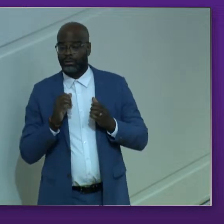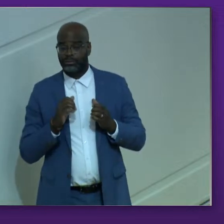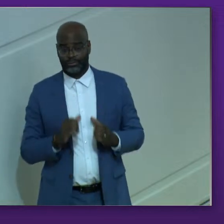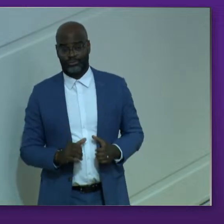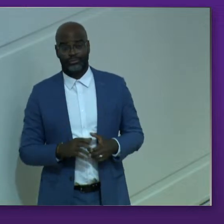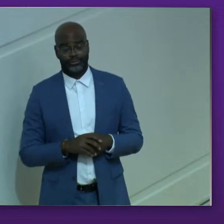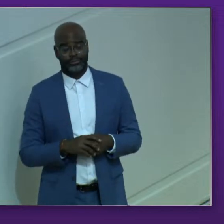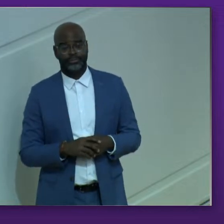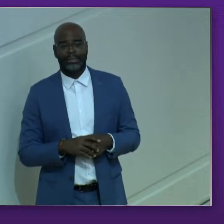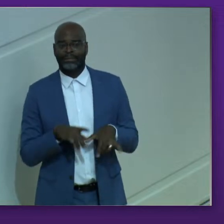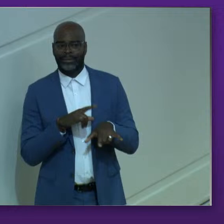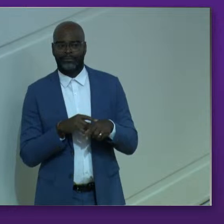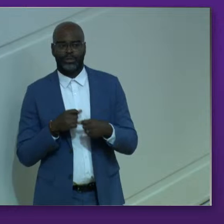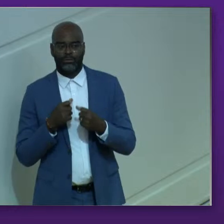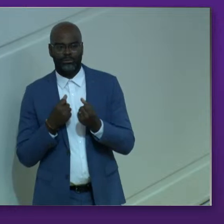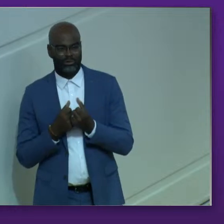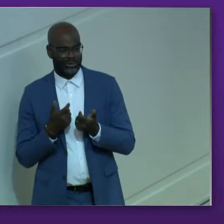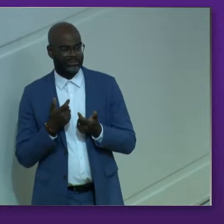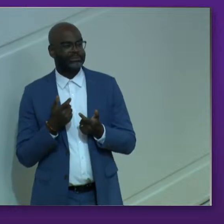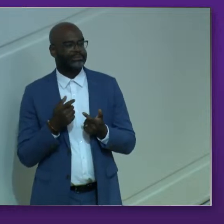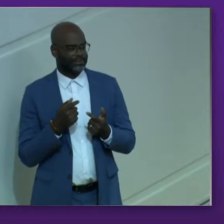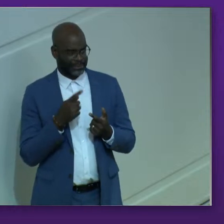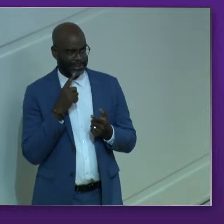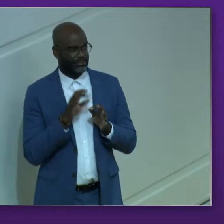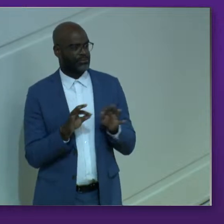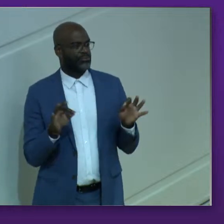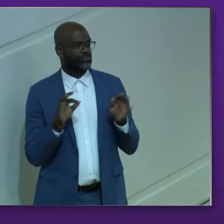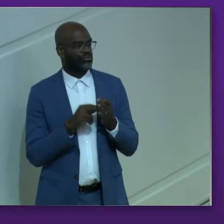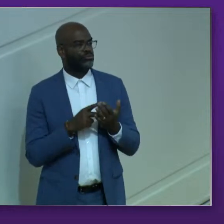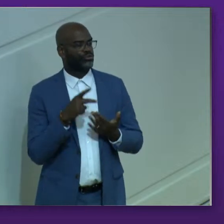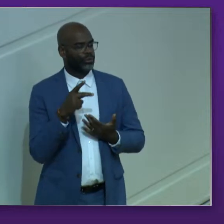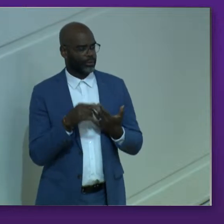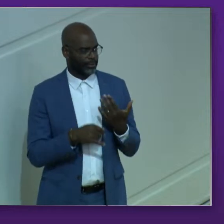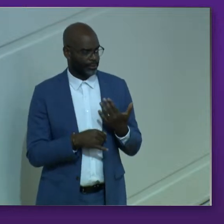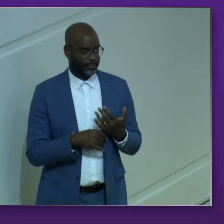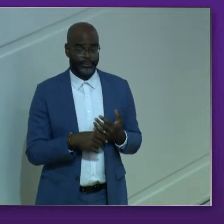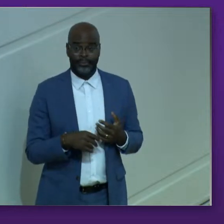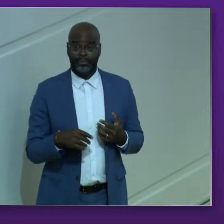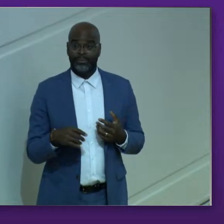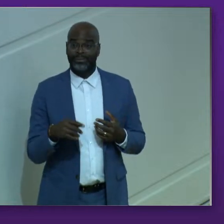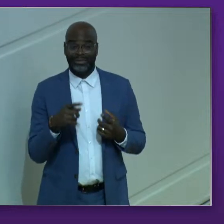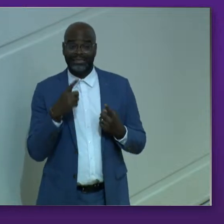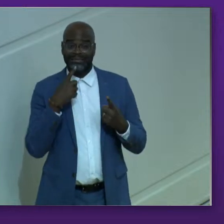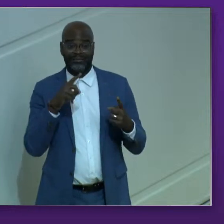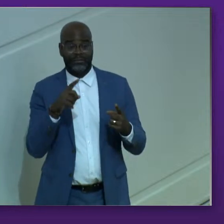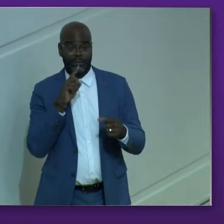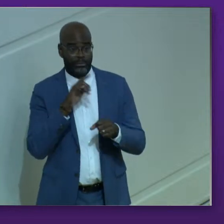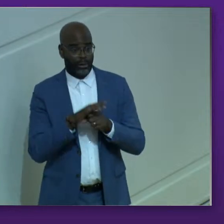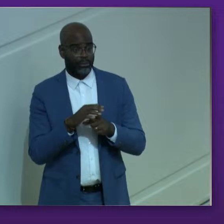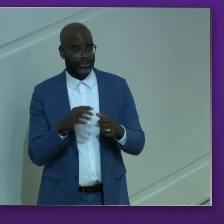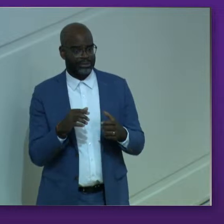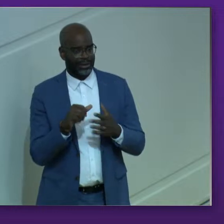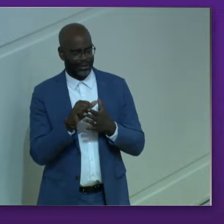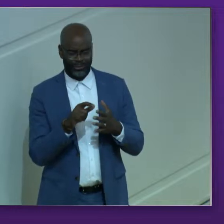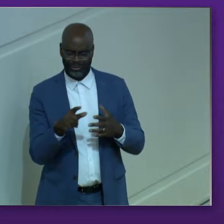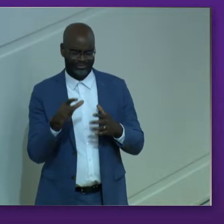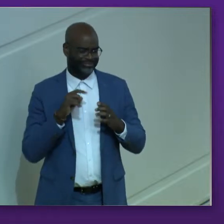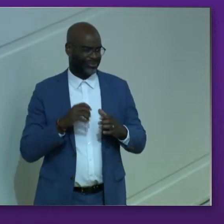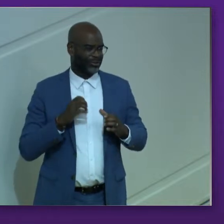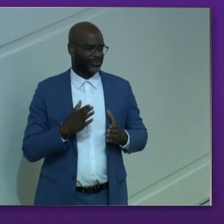CONSISTENTLY DEMONSTRATES EXCEPTIONAL DEDICATION PROFESSIONALISM AND COMMITMENT